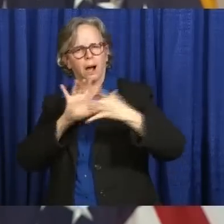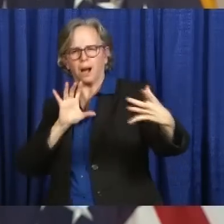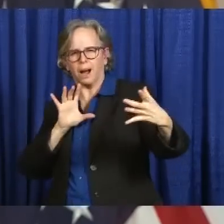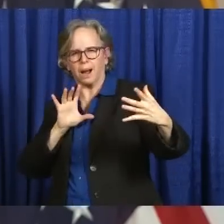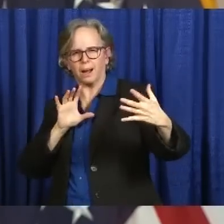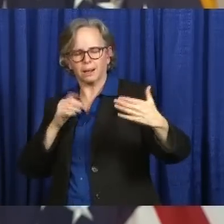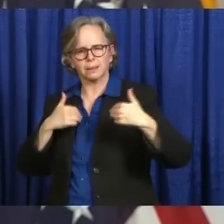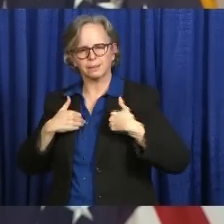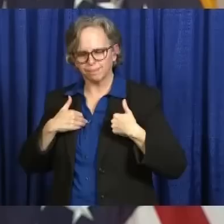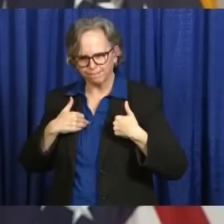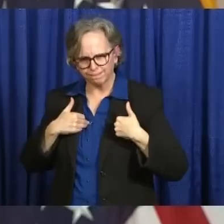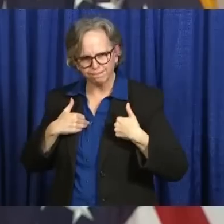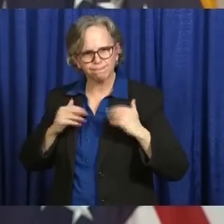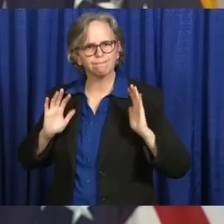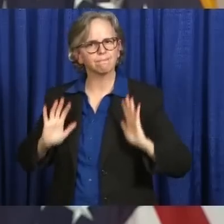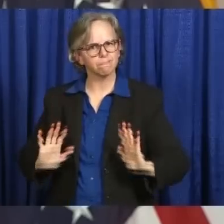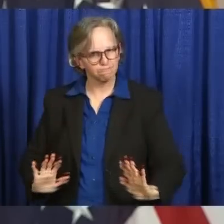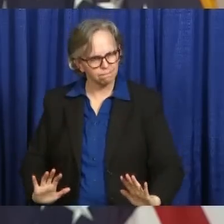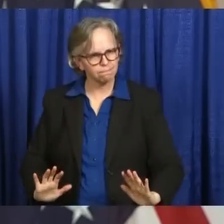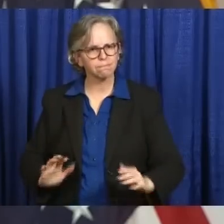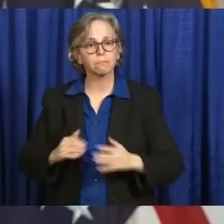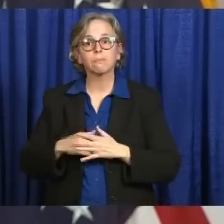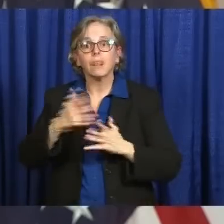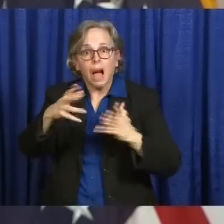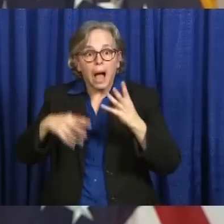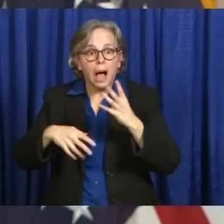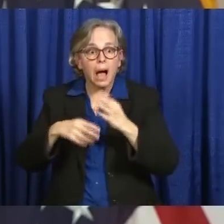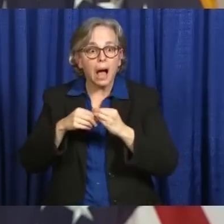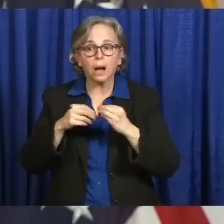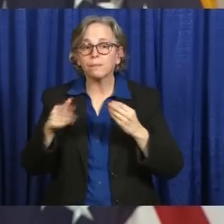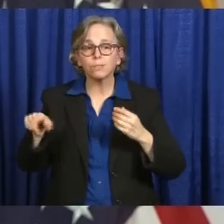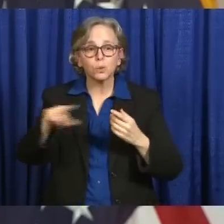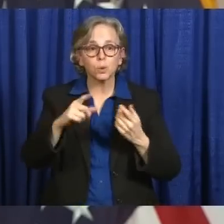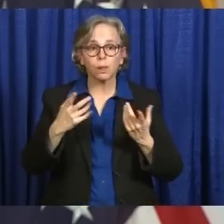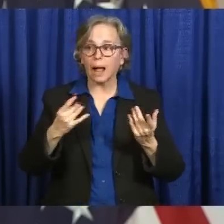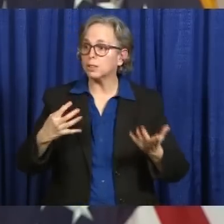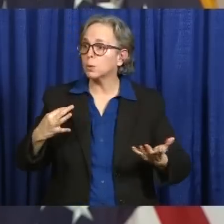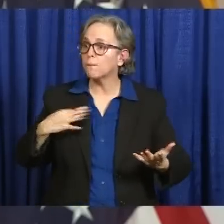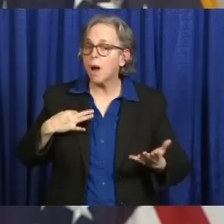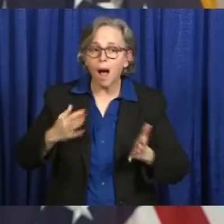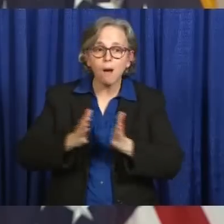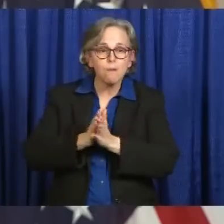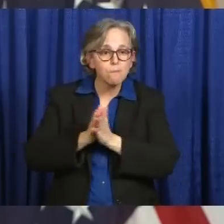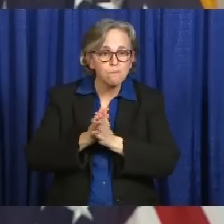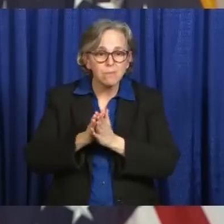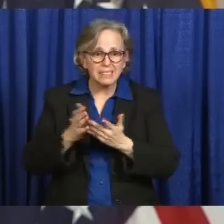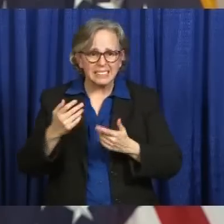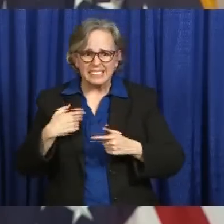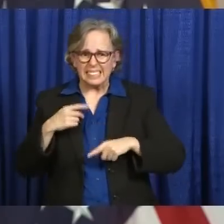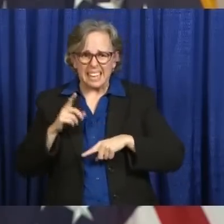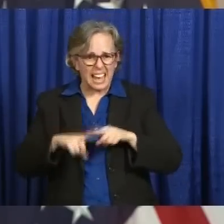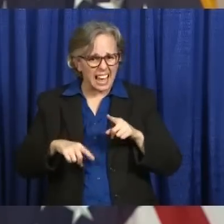COULD WORK FROM THE TIME YOU WAKE UP UNTIL THE TIME YOU GO TO BED. REALLY BUILD THAT SOCIAL TIME FOR YOURSELF AS WELL.